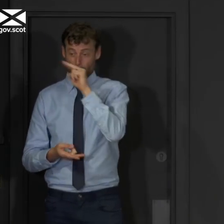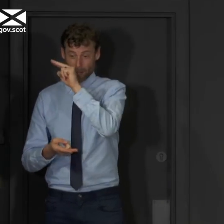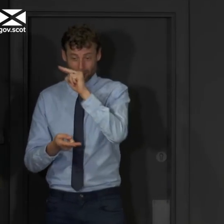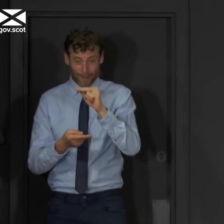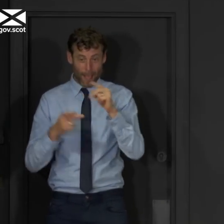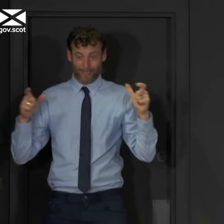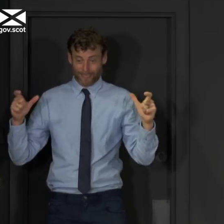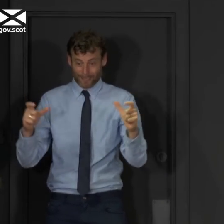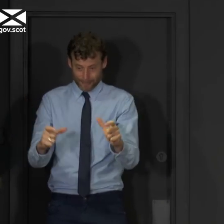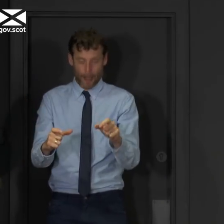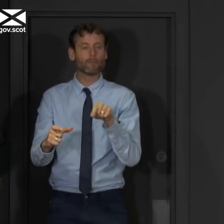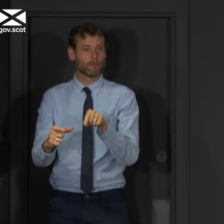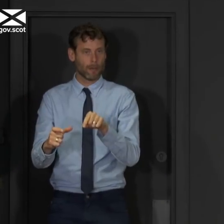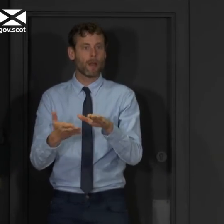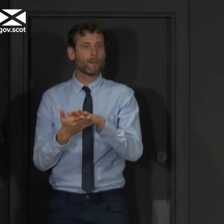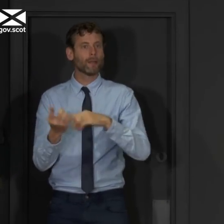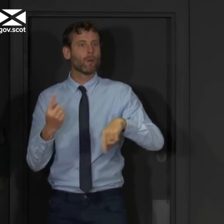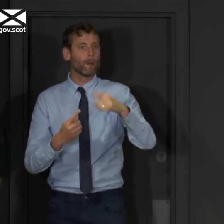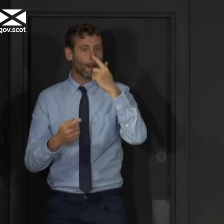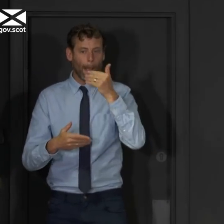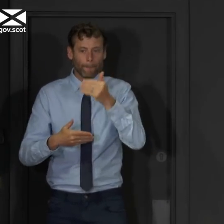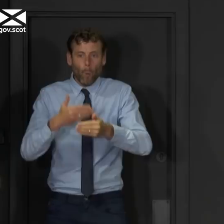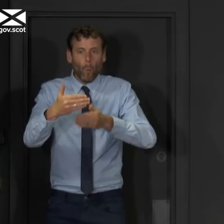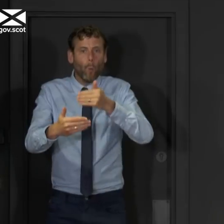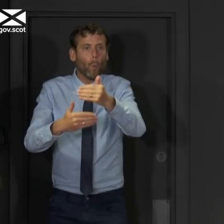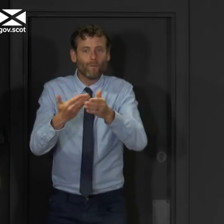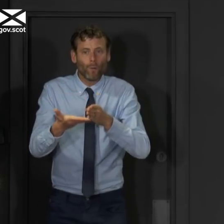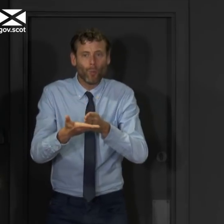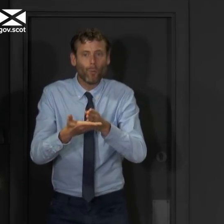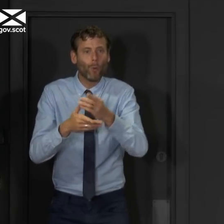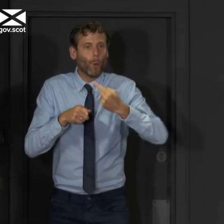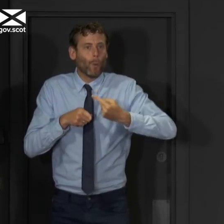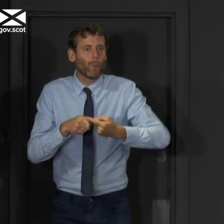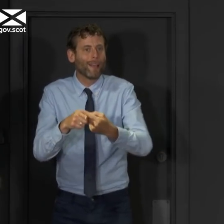and we will be able to come out of lockdown, hopefully even more quickly, but much more